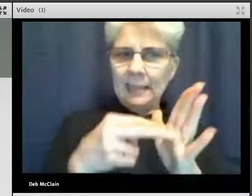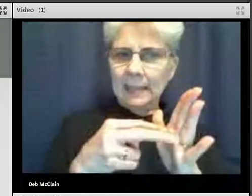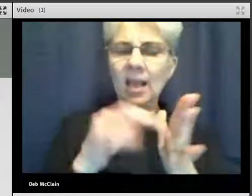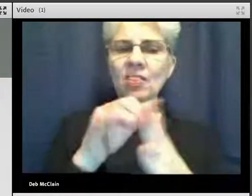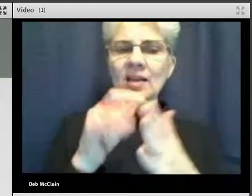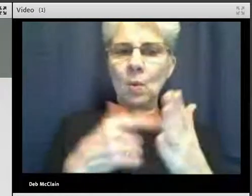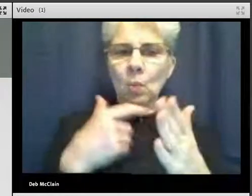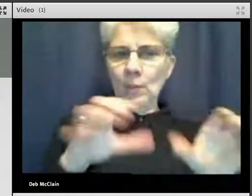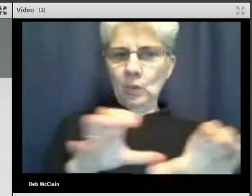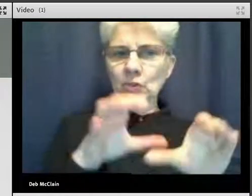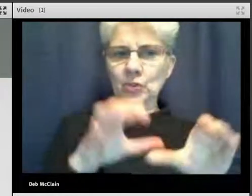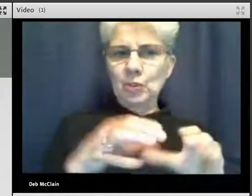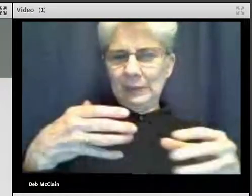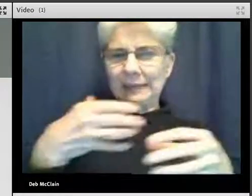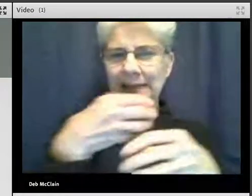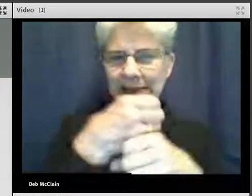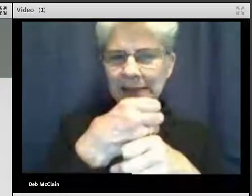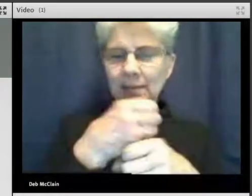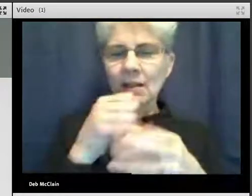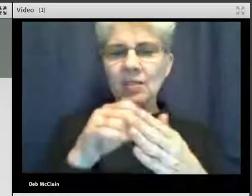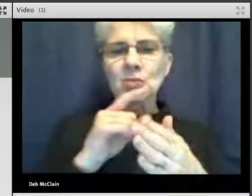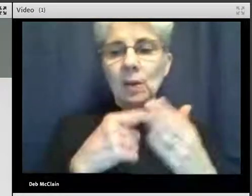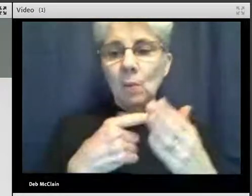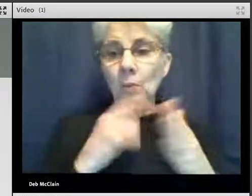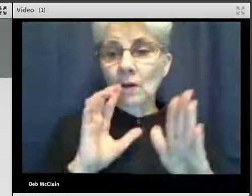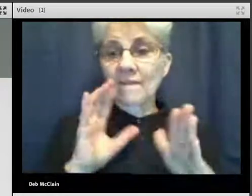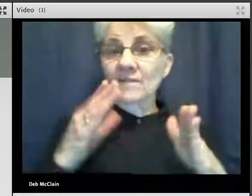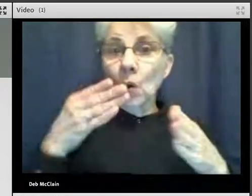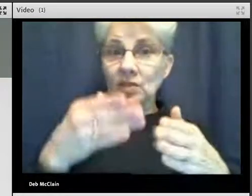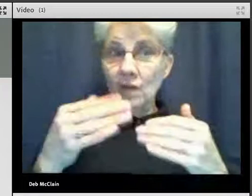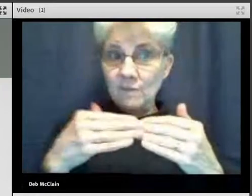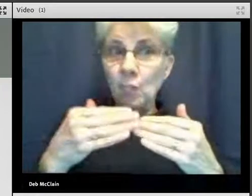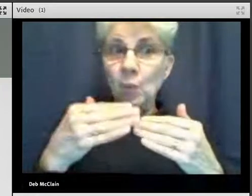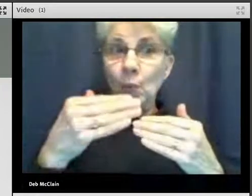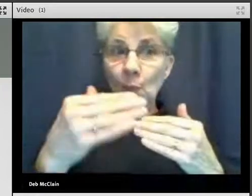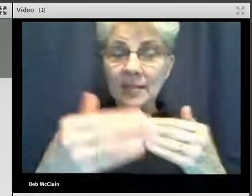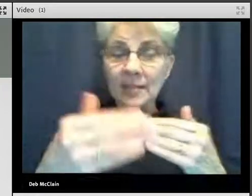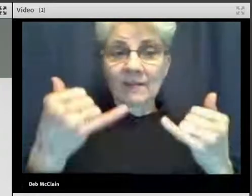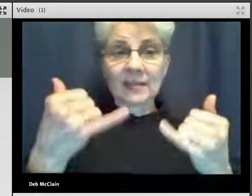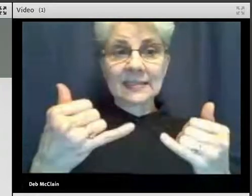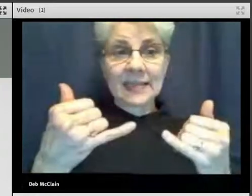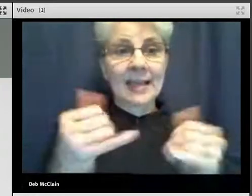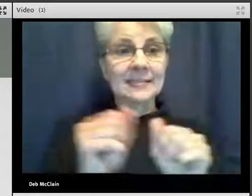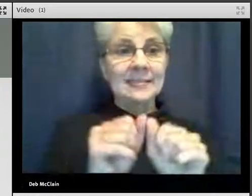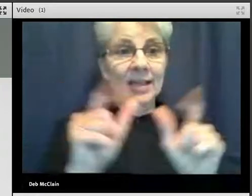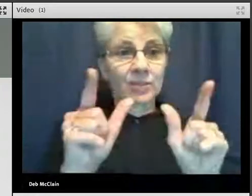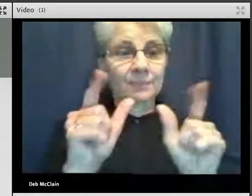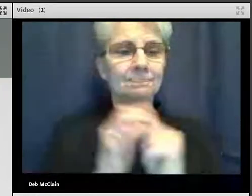That's what we're going to do in a nutshell, and that's really what we're going to focus on for the rest of today's session.